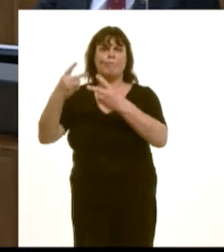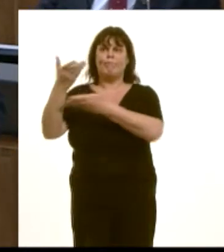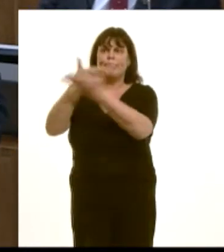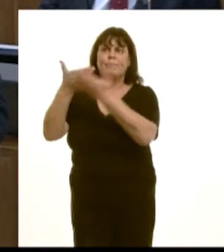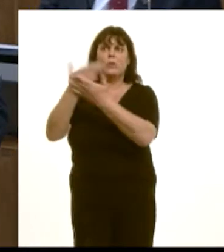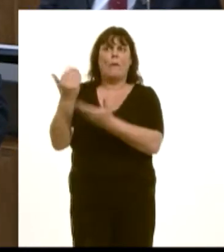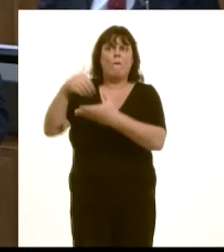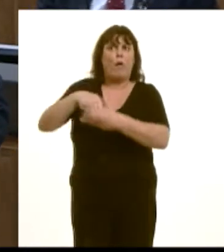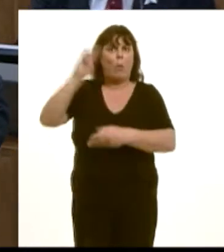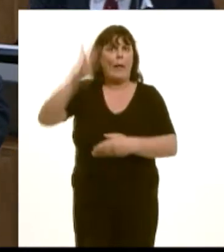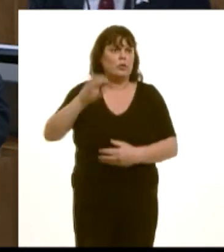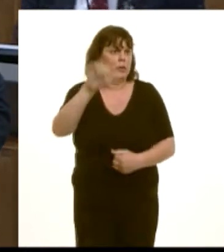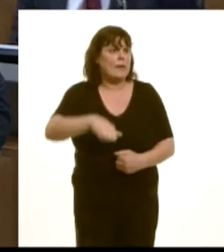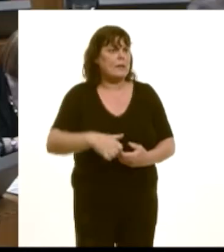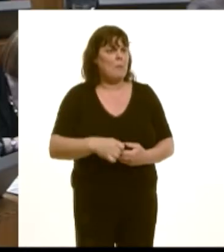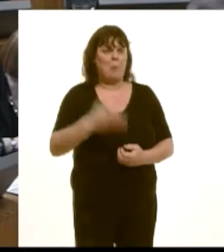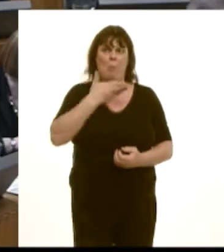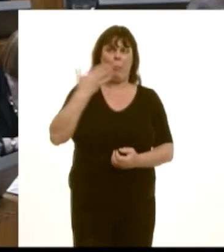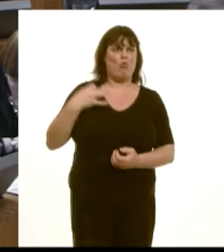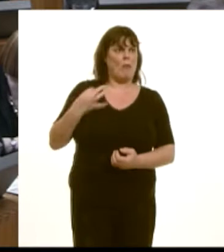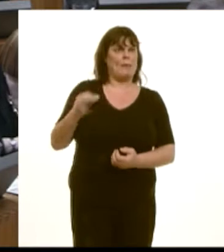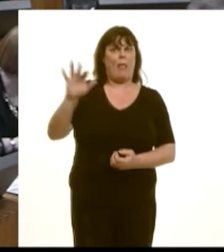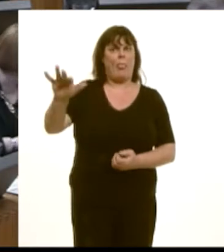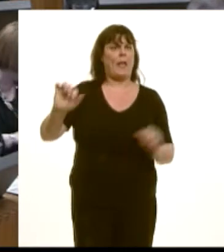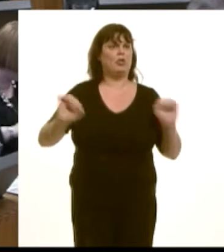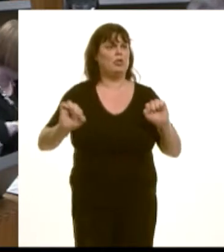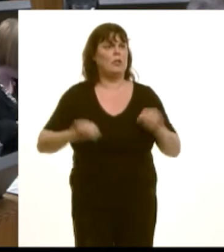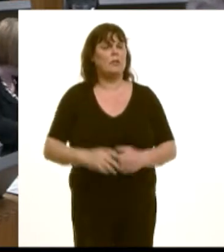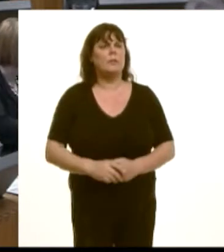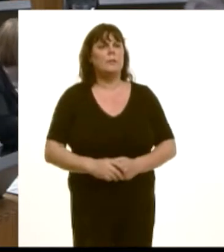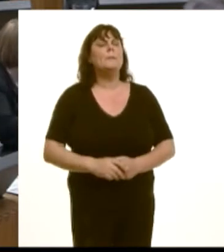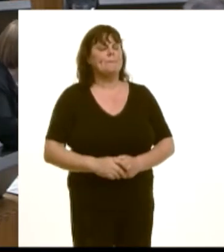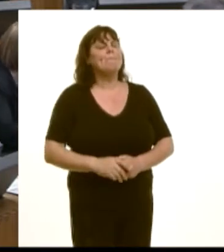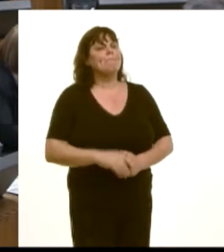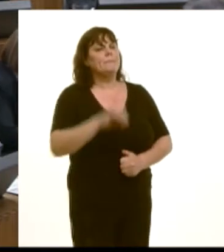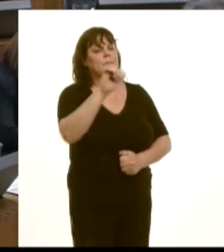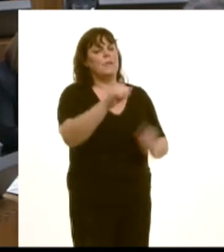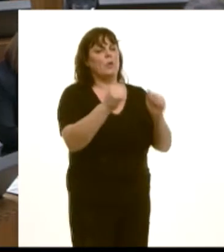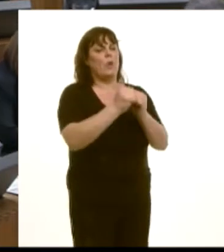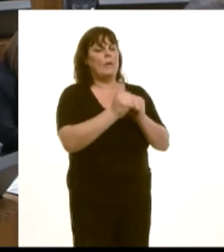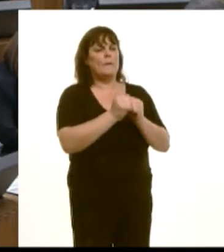Sandy Mewies: Thank you for that. It is very sad that the indications seem to be that the